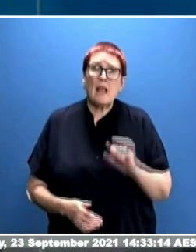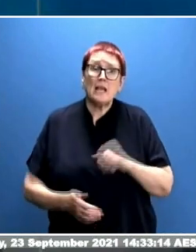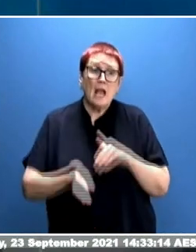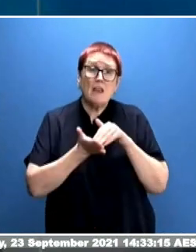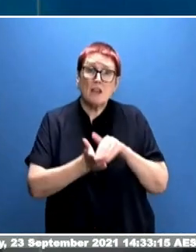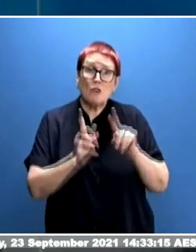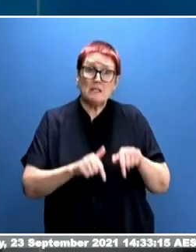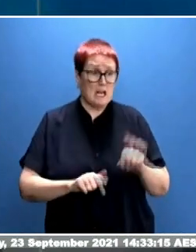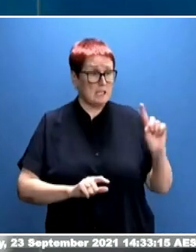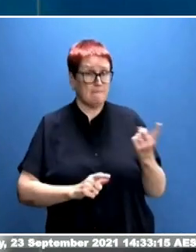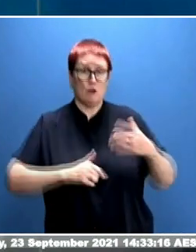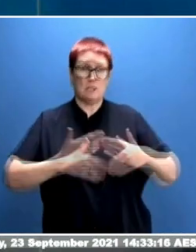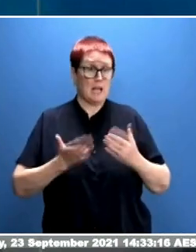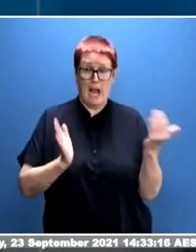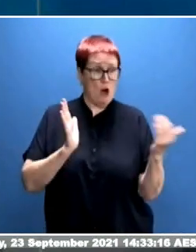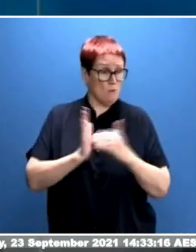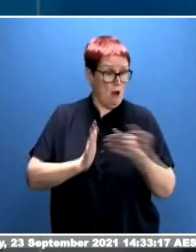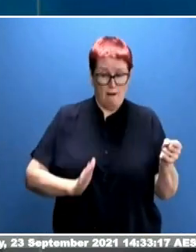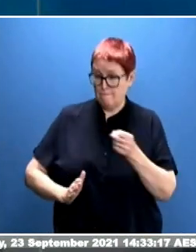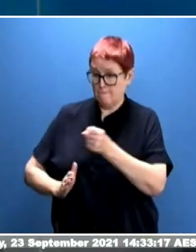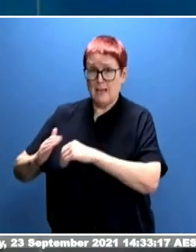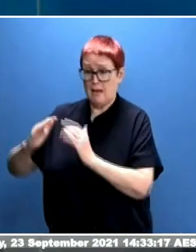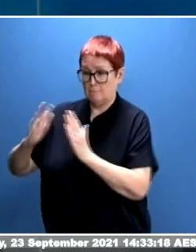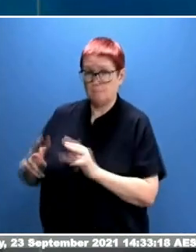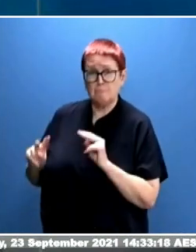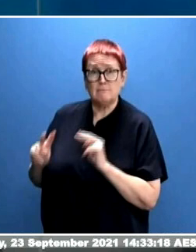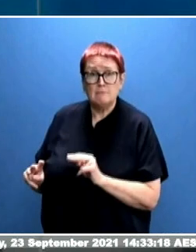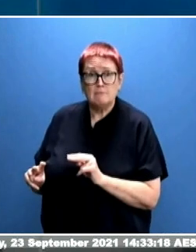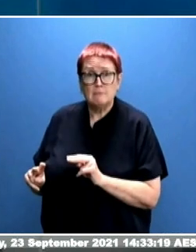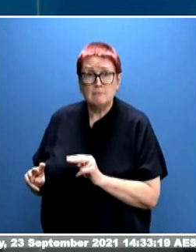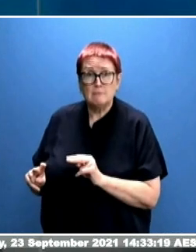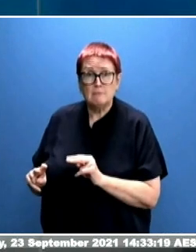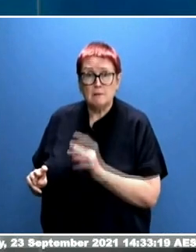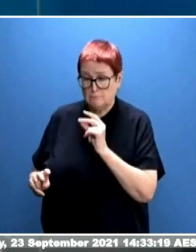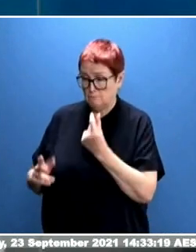It's not like there's circuit breaker, stabilisation, and then therapeutic intervention.